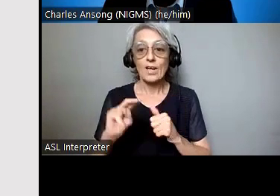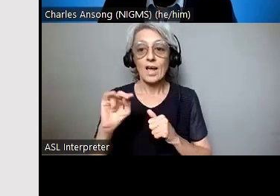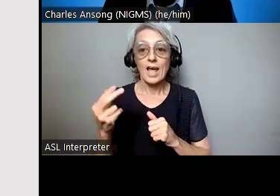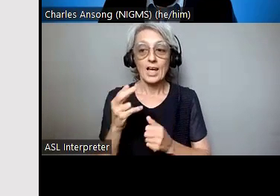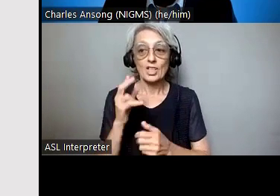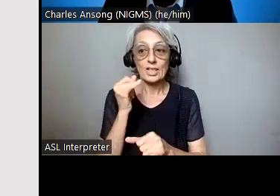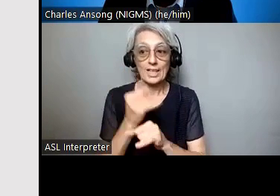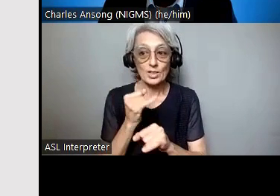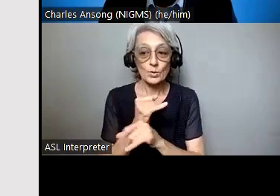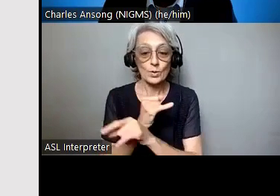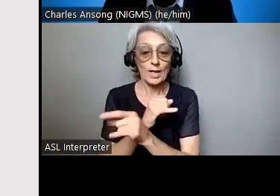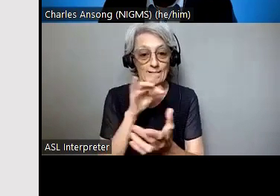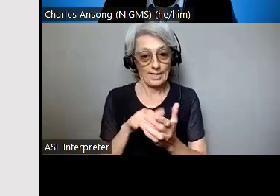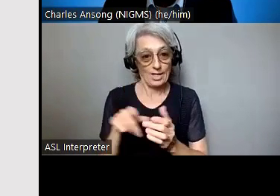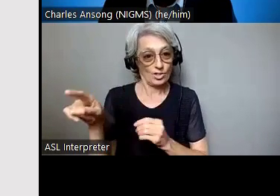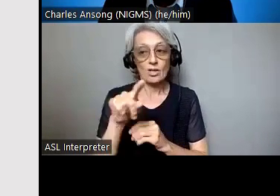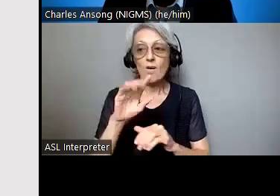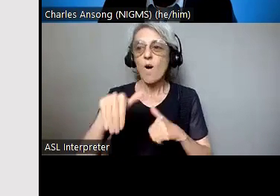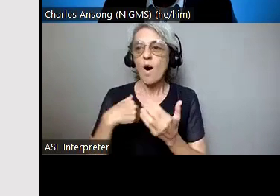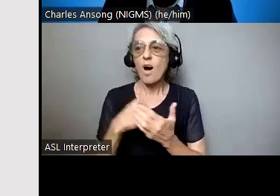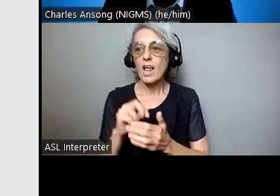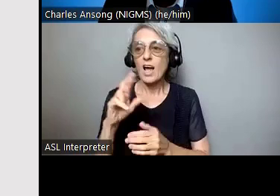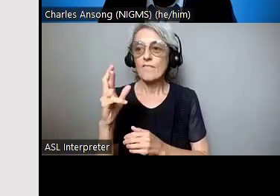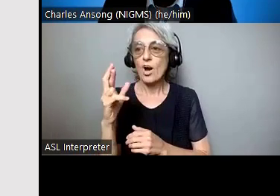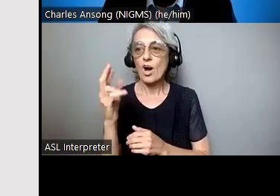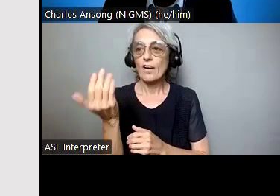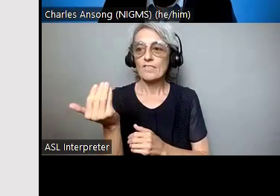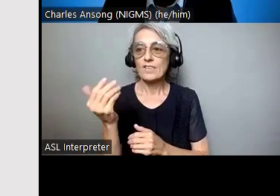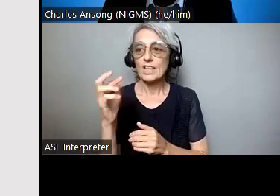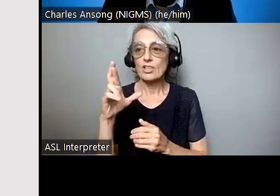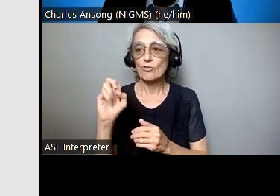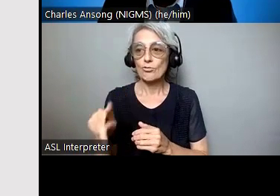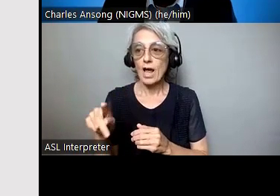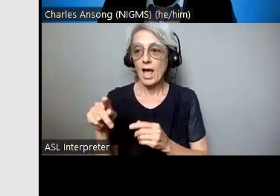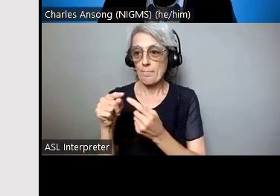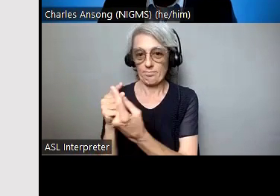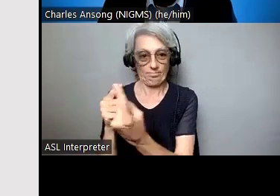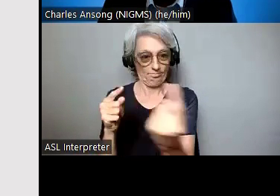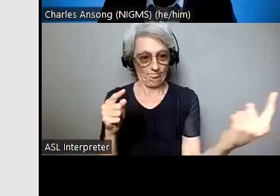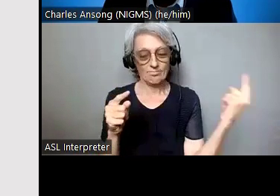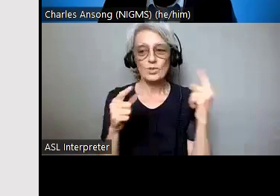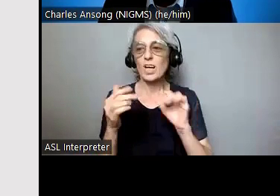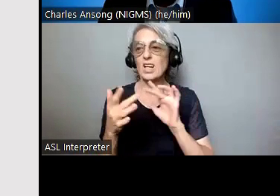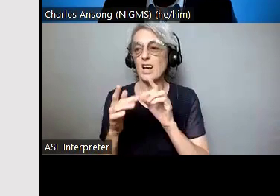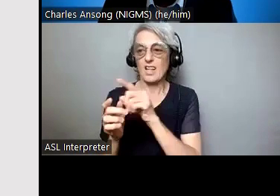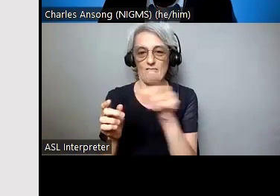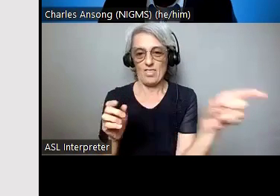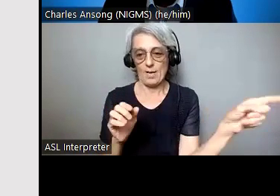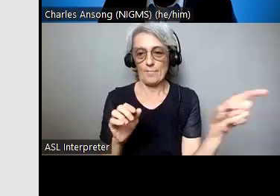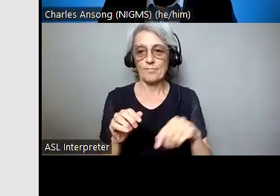also has an R15 rep that you can contact. In addition, I'll be serving as your moderator